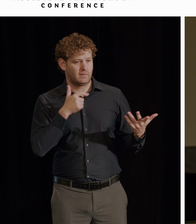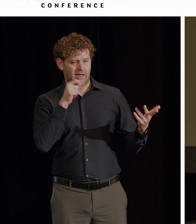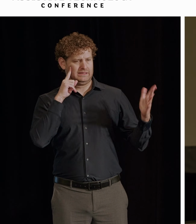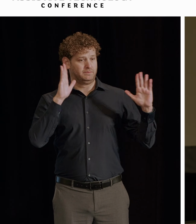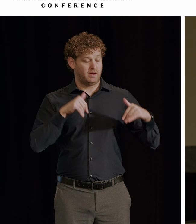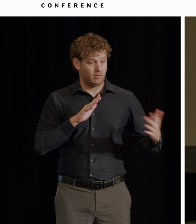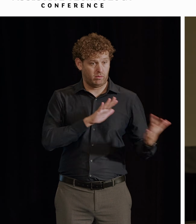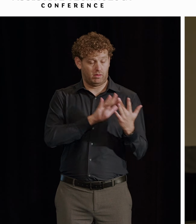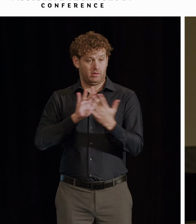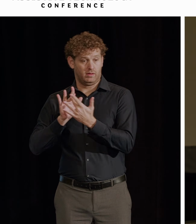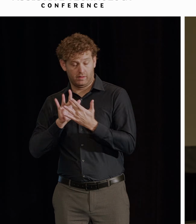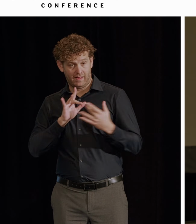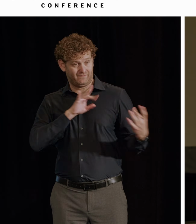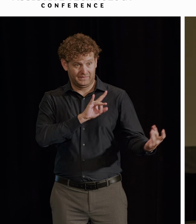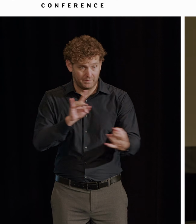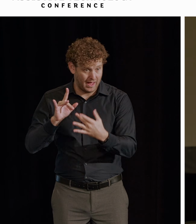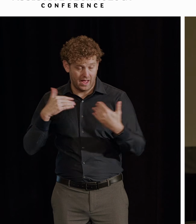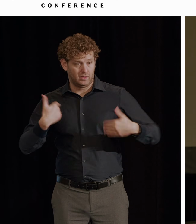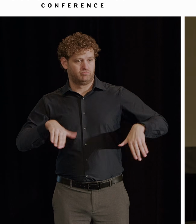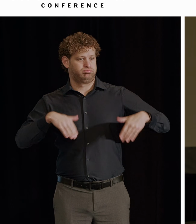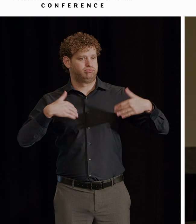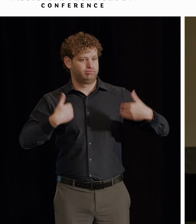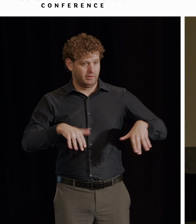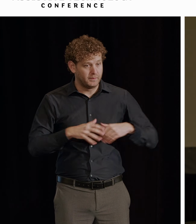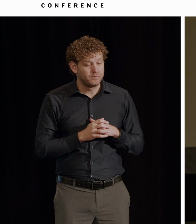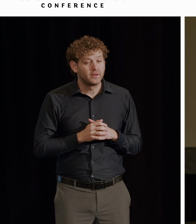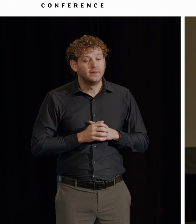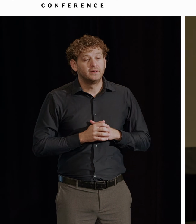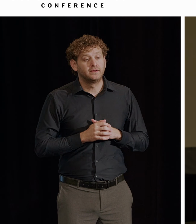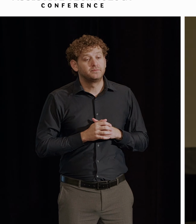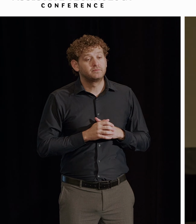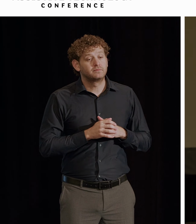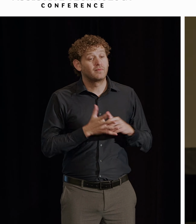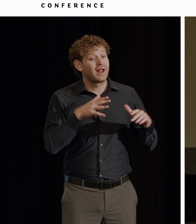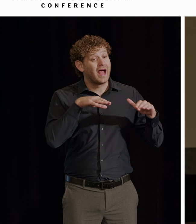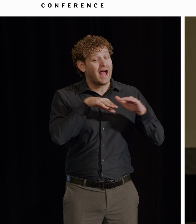we've seen a special concentration within the accessibility developer community.